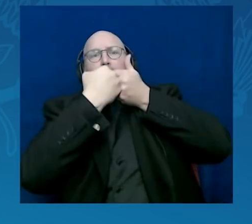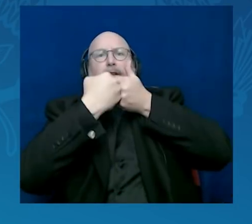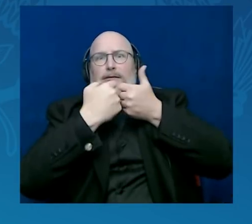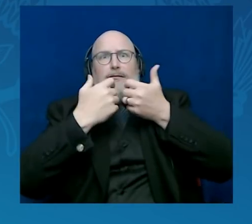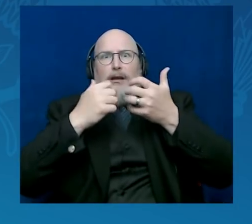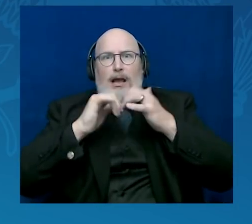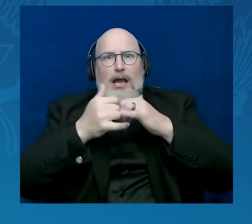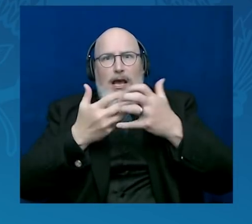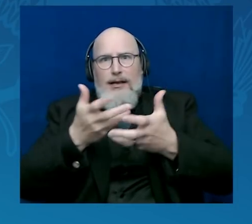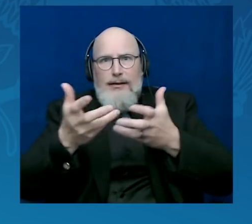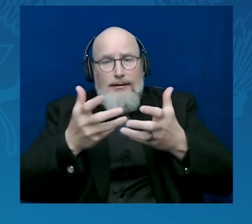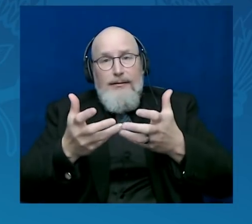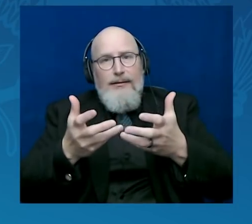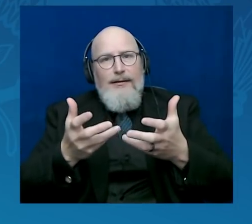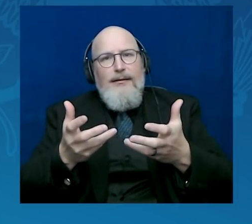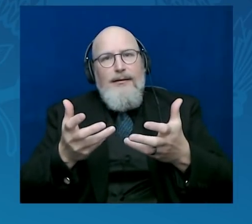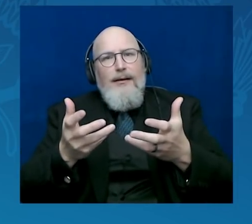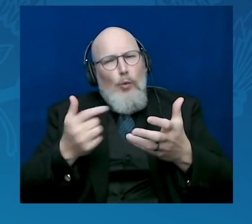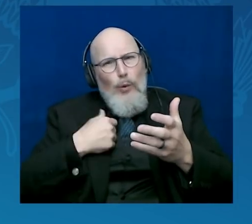But yet, we are presented with this moment today.